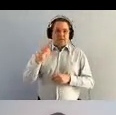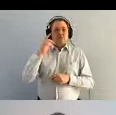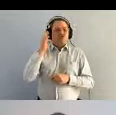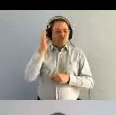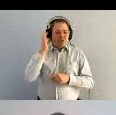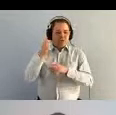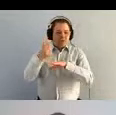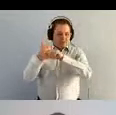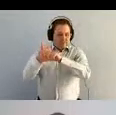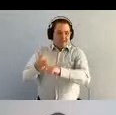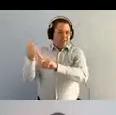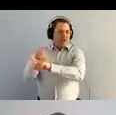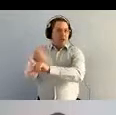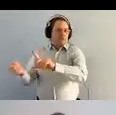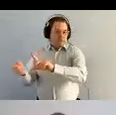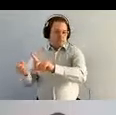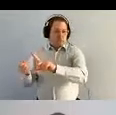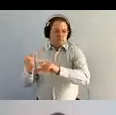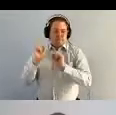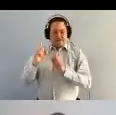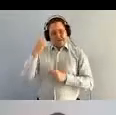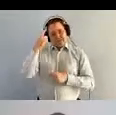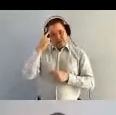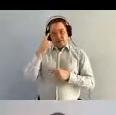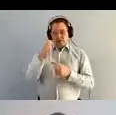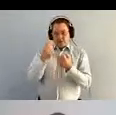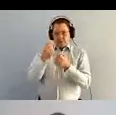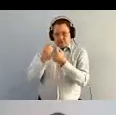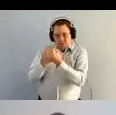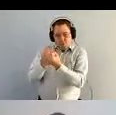Also ensuring that GBV prevention and response services as well as